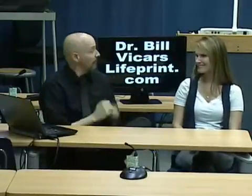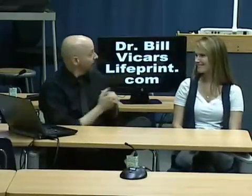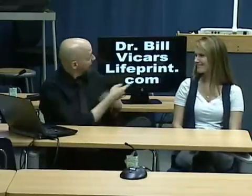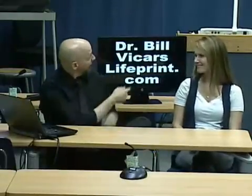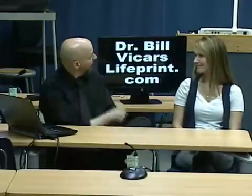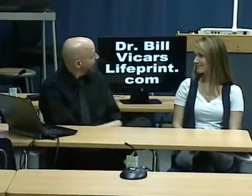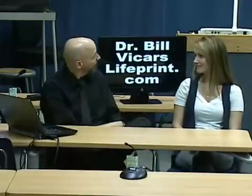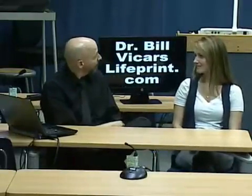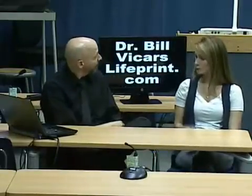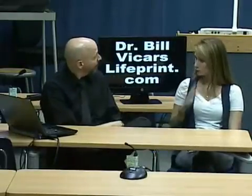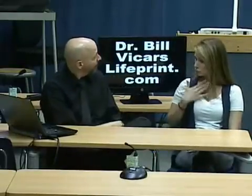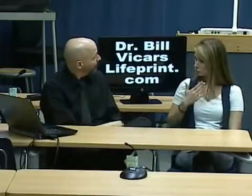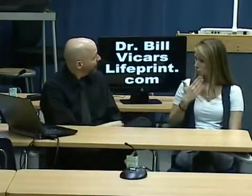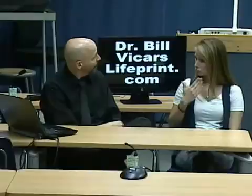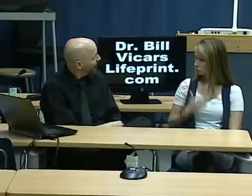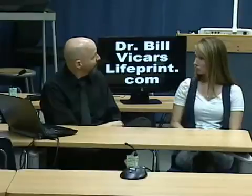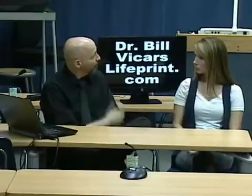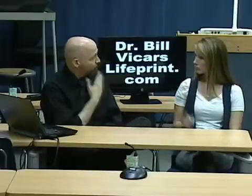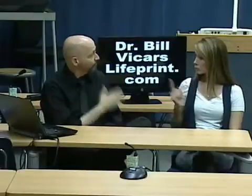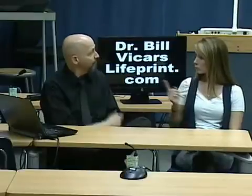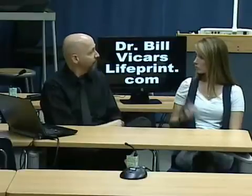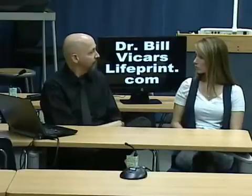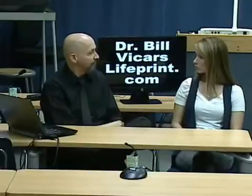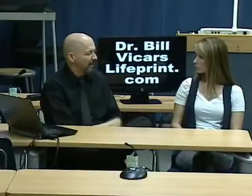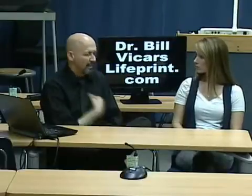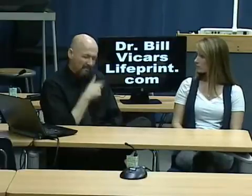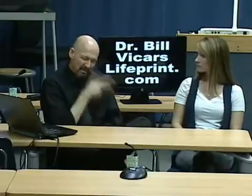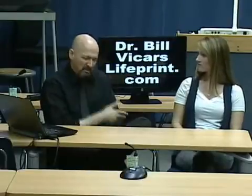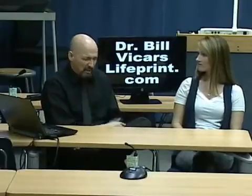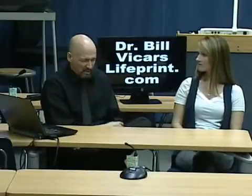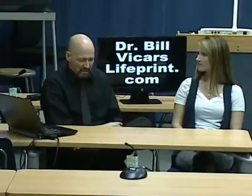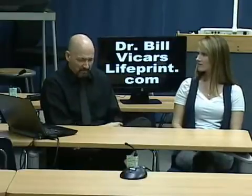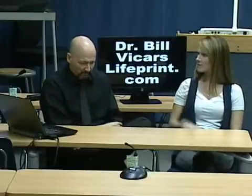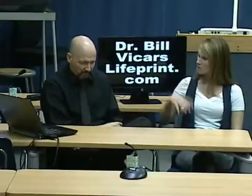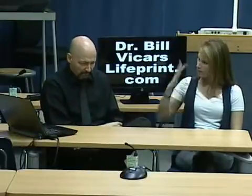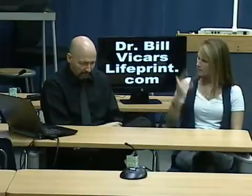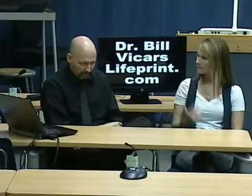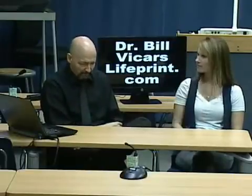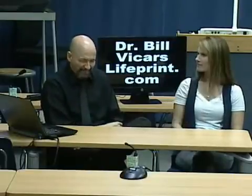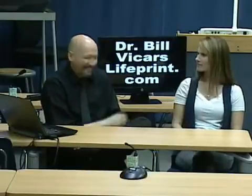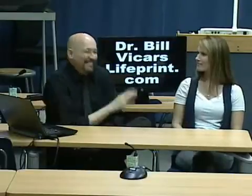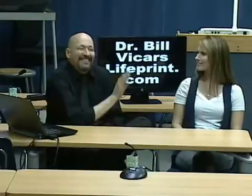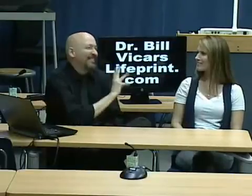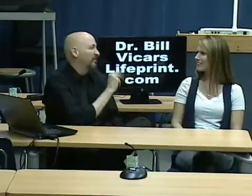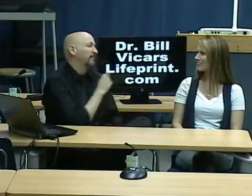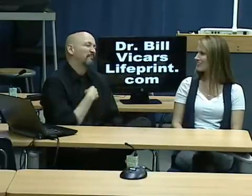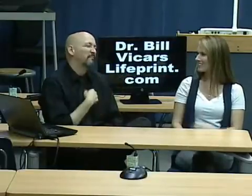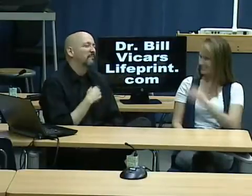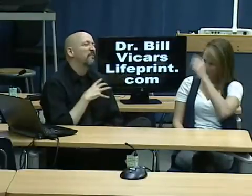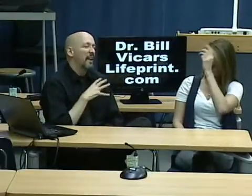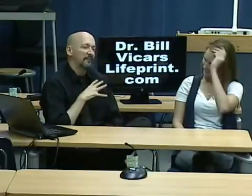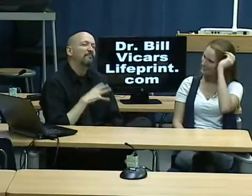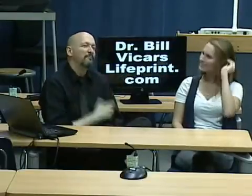How are you? Good, good. And you? I'm lousy. Why? No, no. I'm fine.